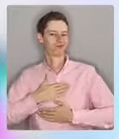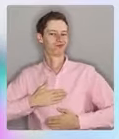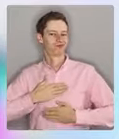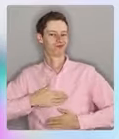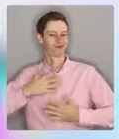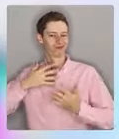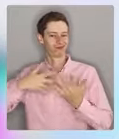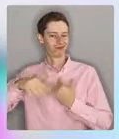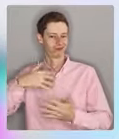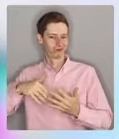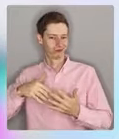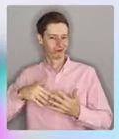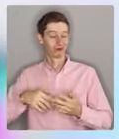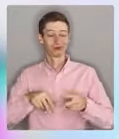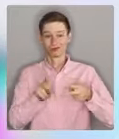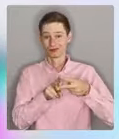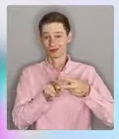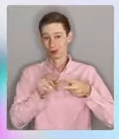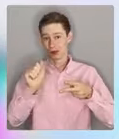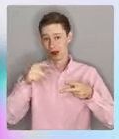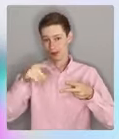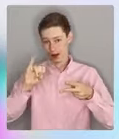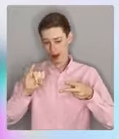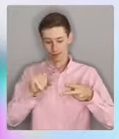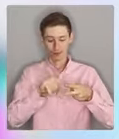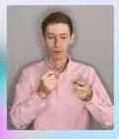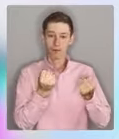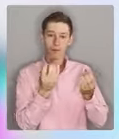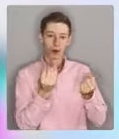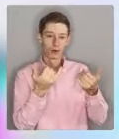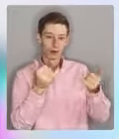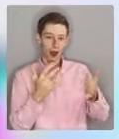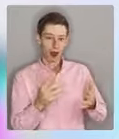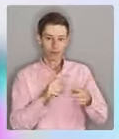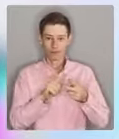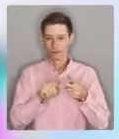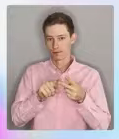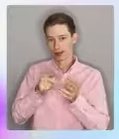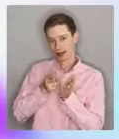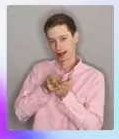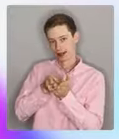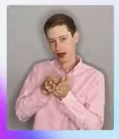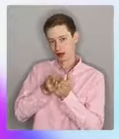about both sides of that coin, namely through multiplayer and integrity APIs.